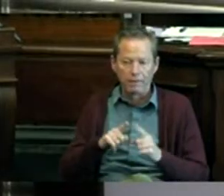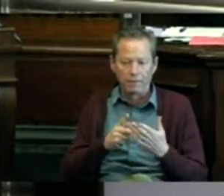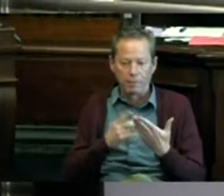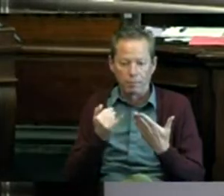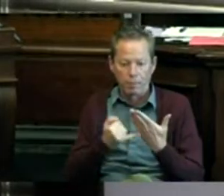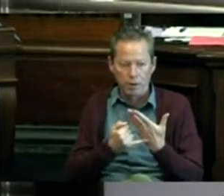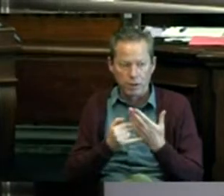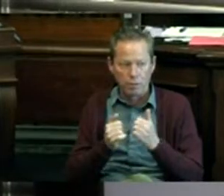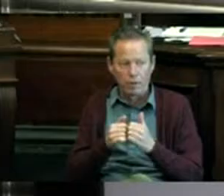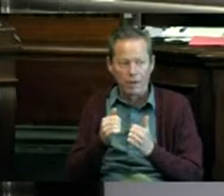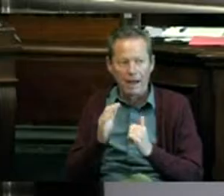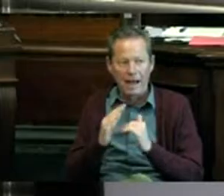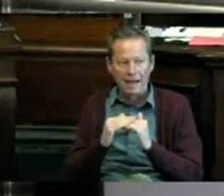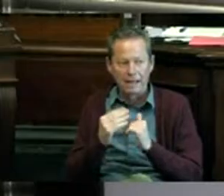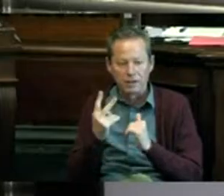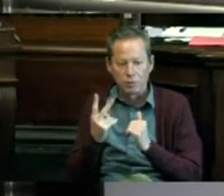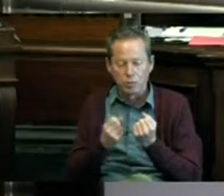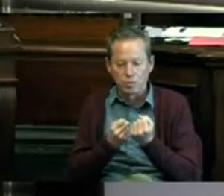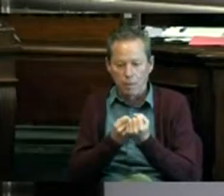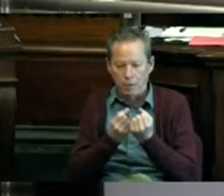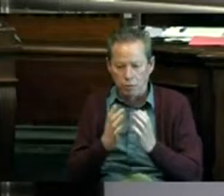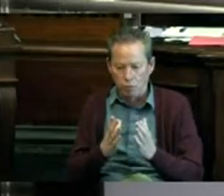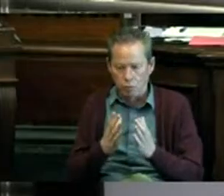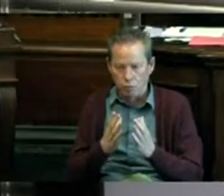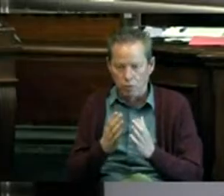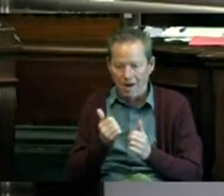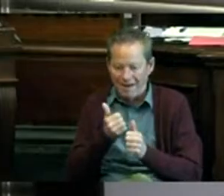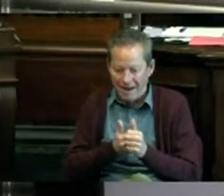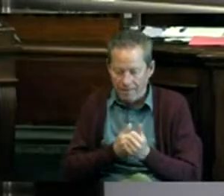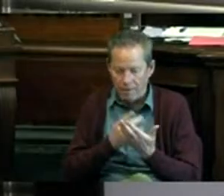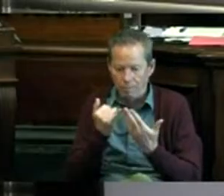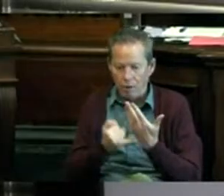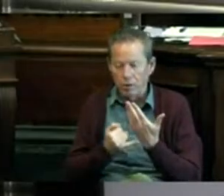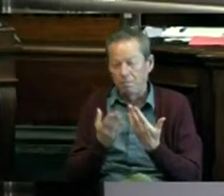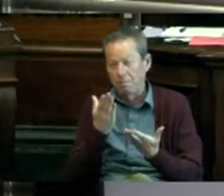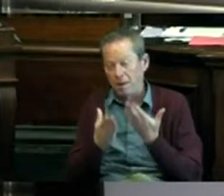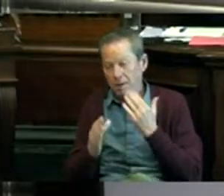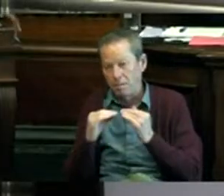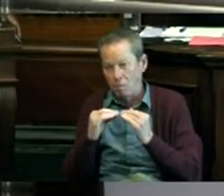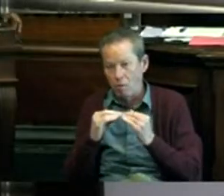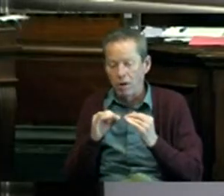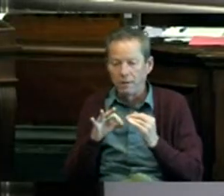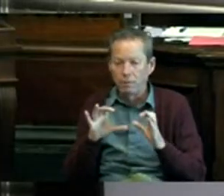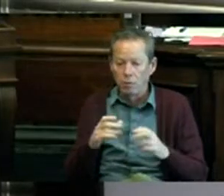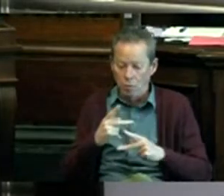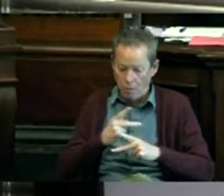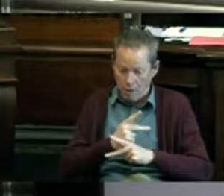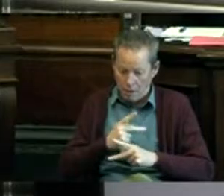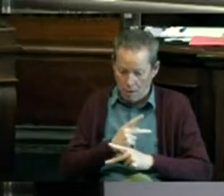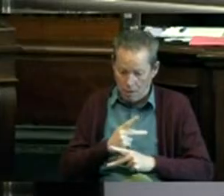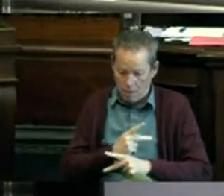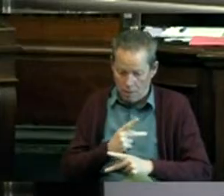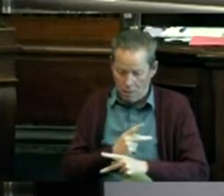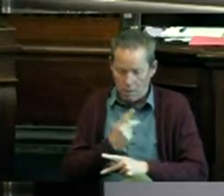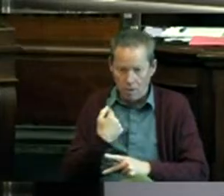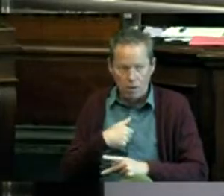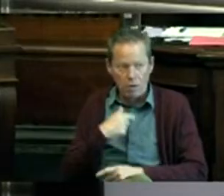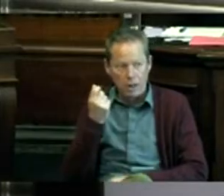week. We have six PMS. We have 25 projects with at least two